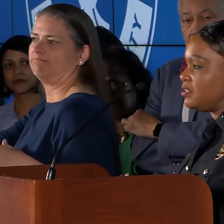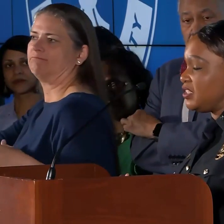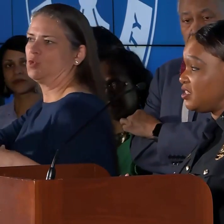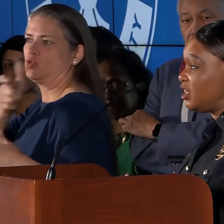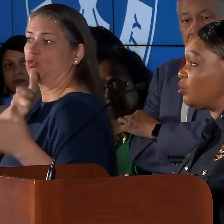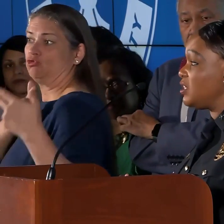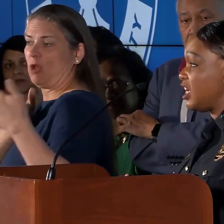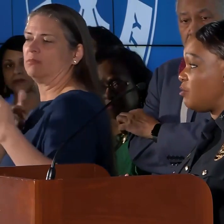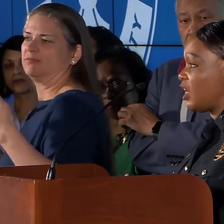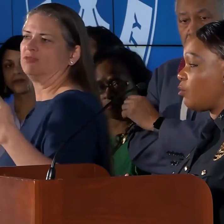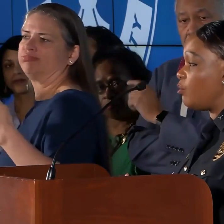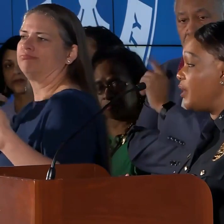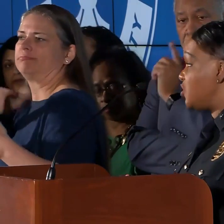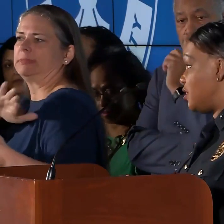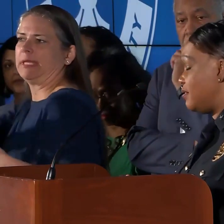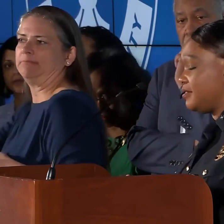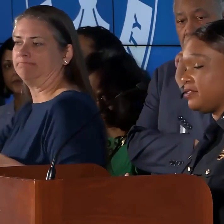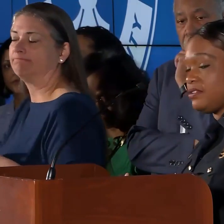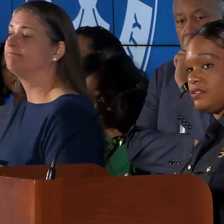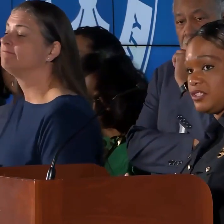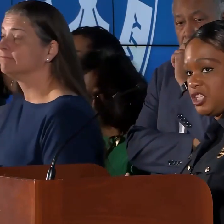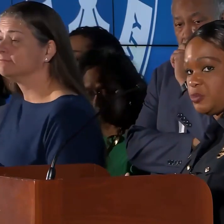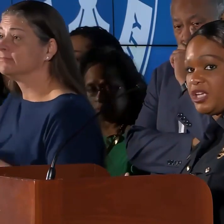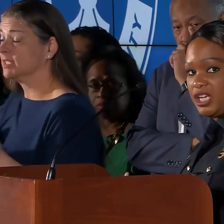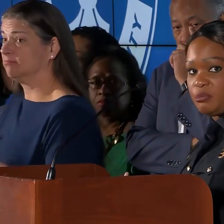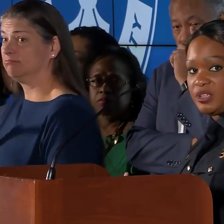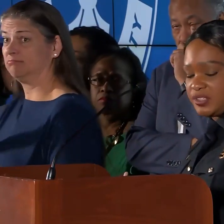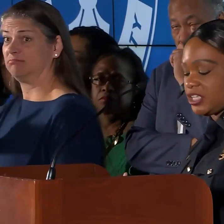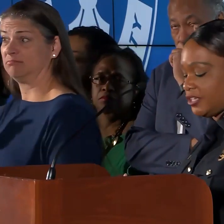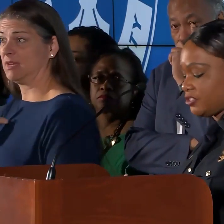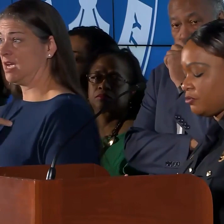This is the only time that I will mention the suspect name. In this case.